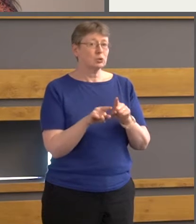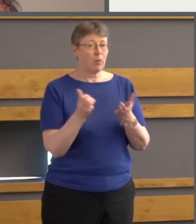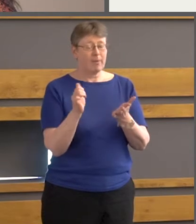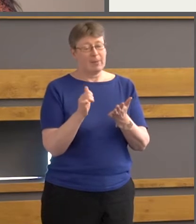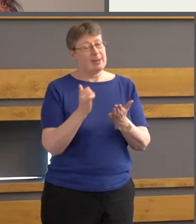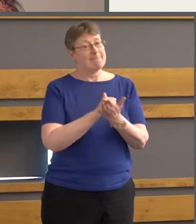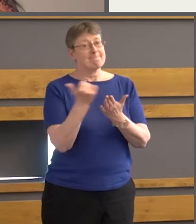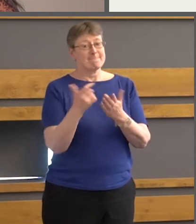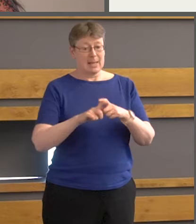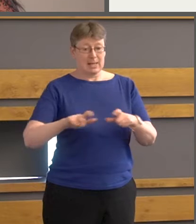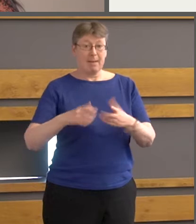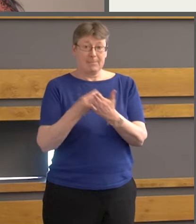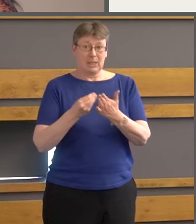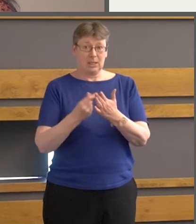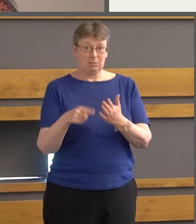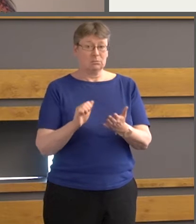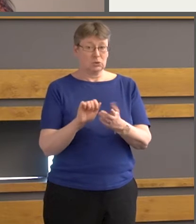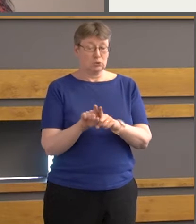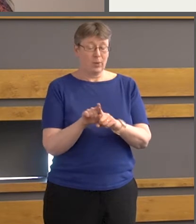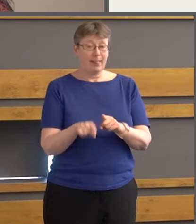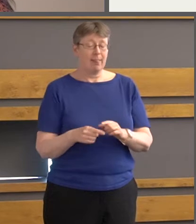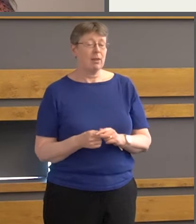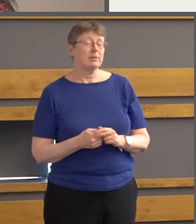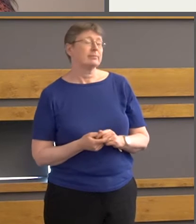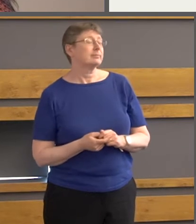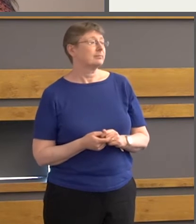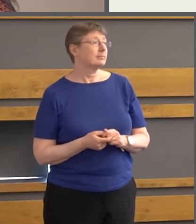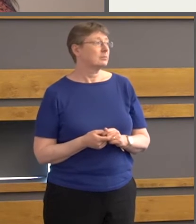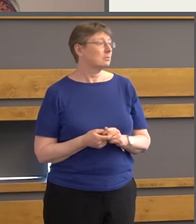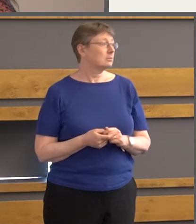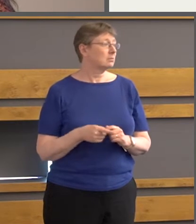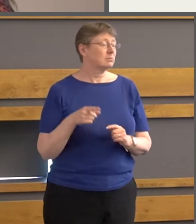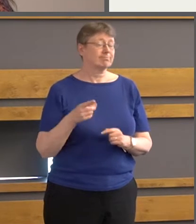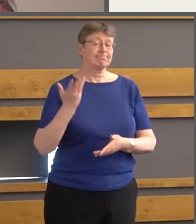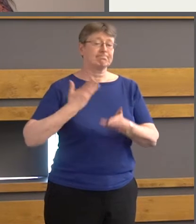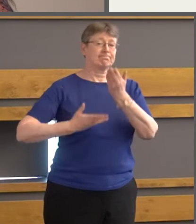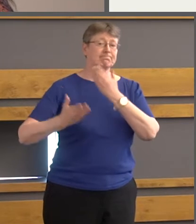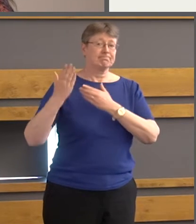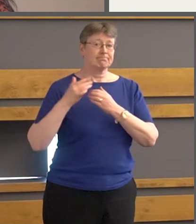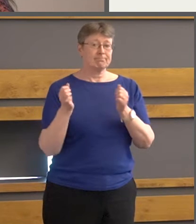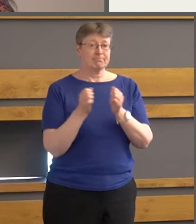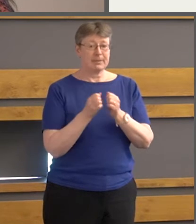at the Springfield Valley Mill in the town of Polton. Historically, paper produced in the United Kingdom